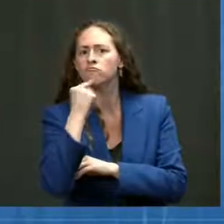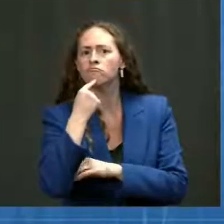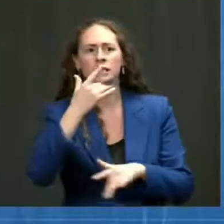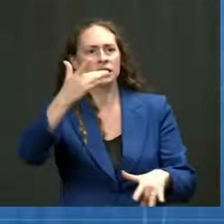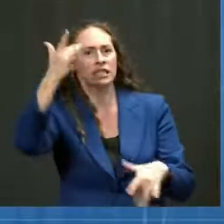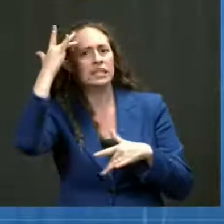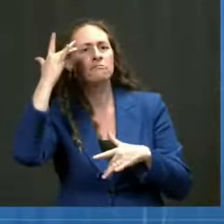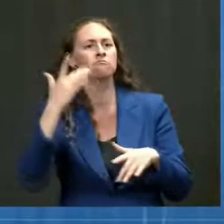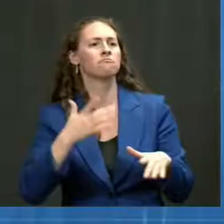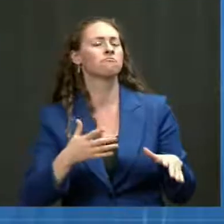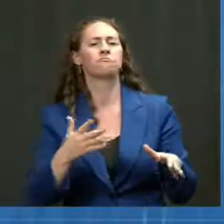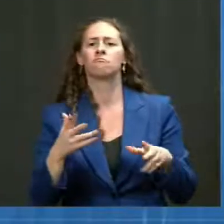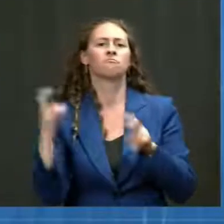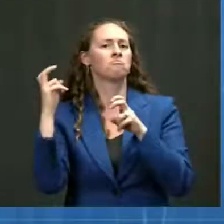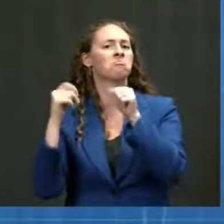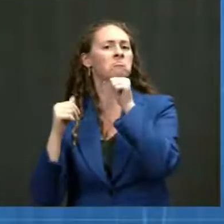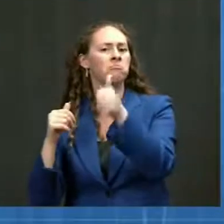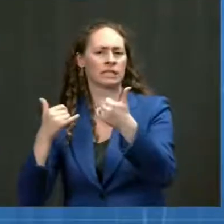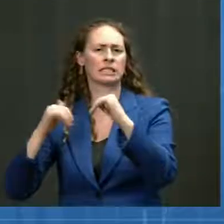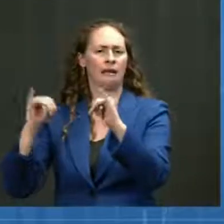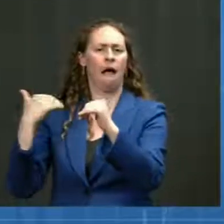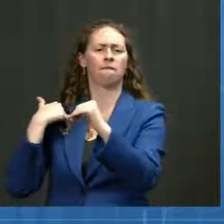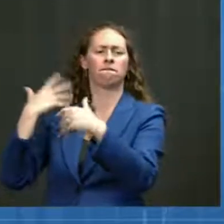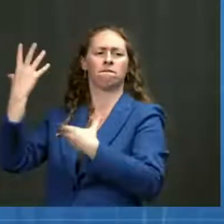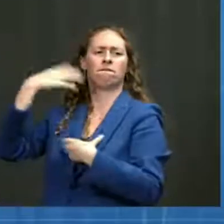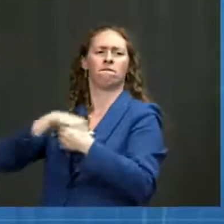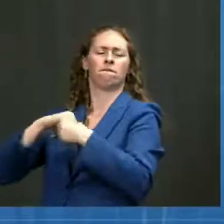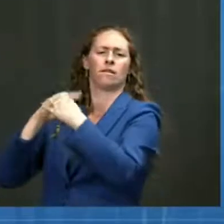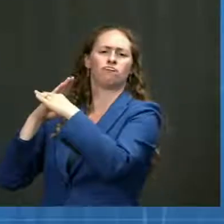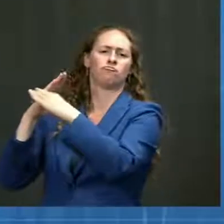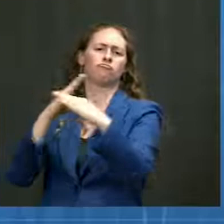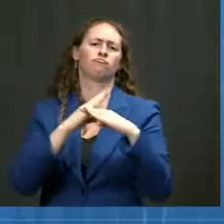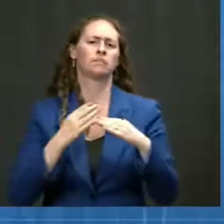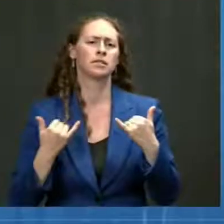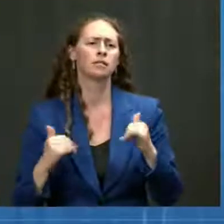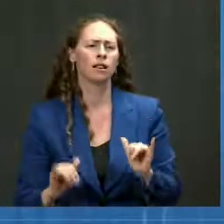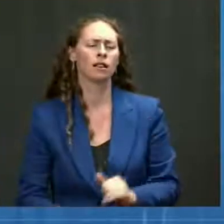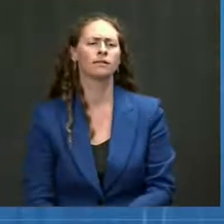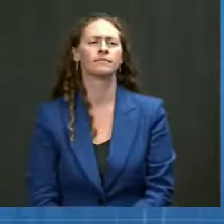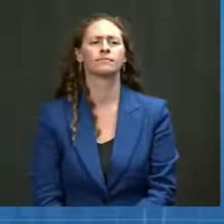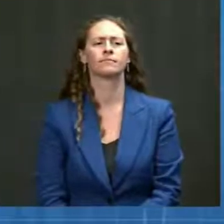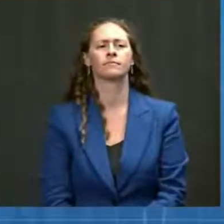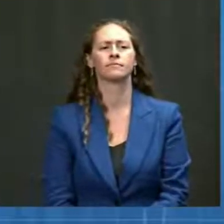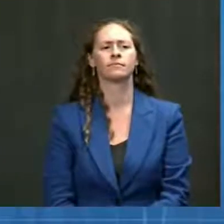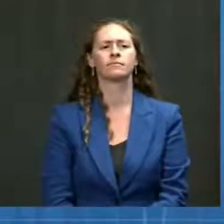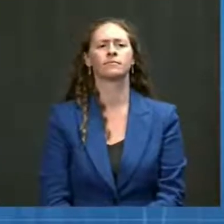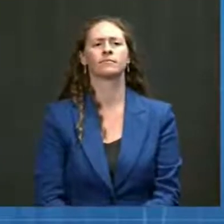HOSPITALIZATION IS CURRENTLY HOLDING UP PRETTY WELL. AS WE MAKE DECISIONS ABOUT BOOSTERS THOUGH, WE HAVE TO